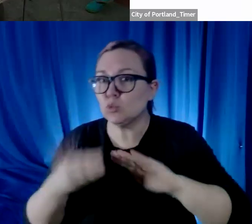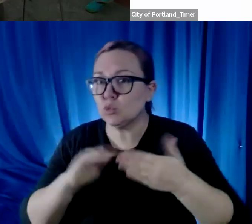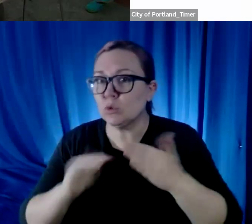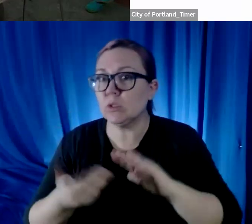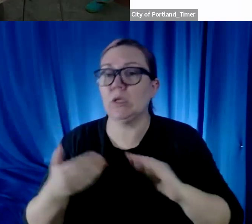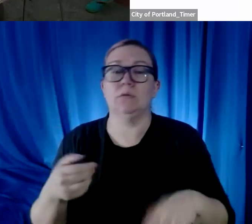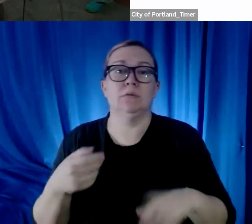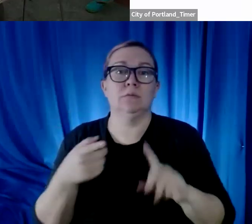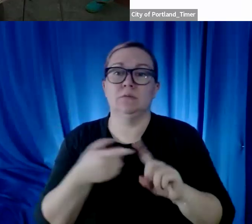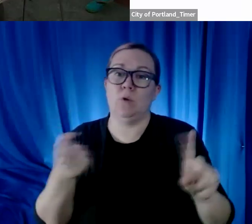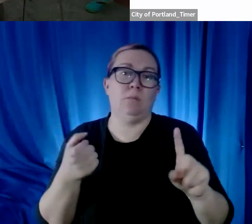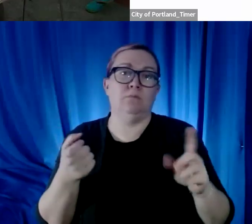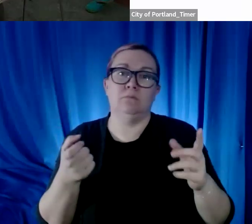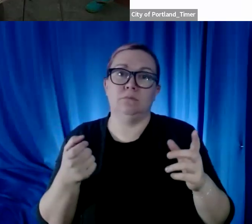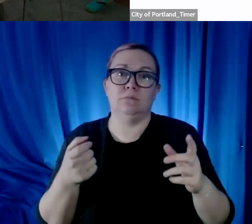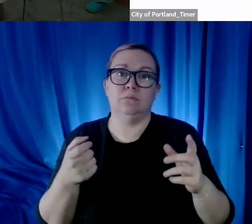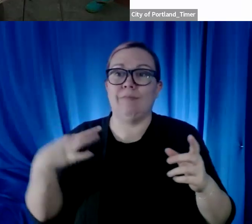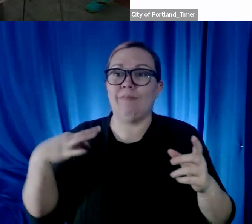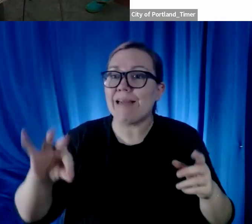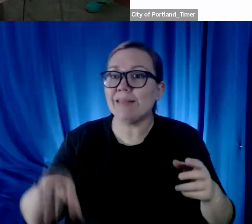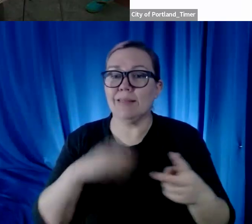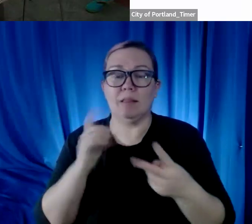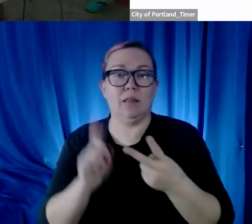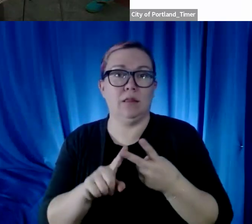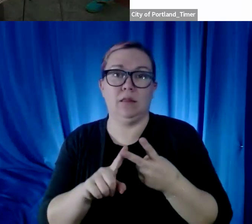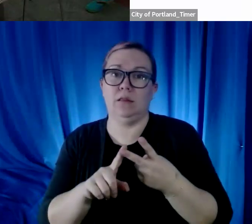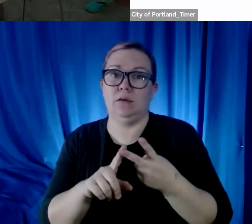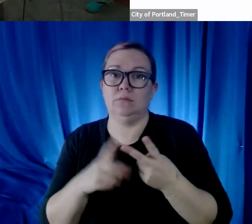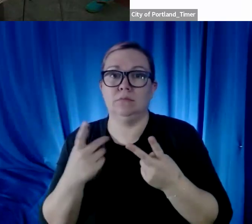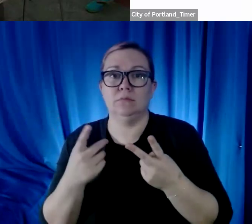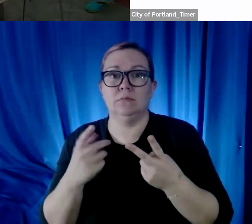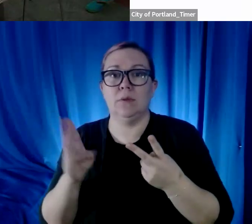From the faith community to the BIPOC.